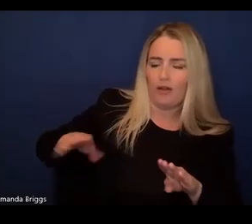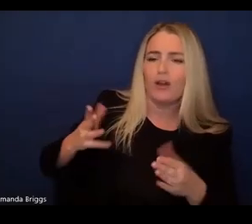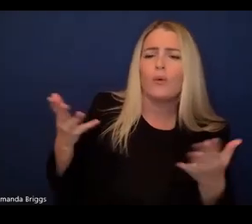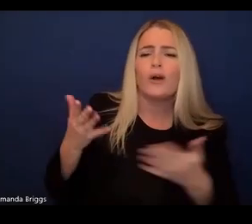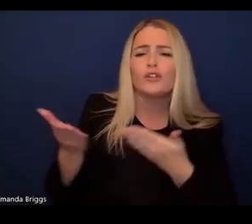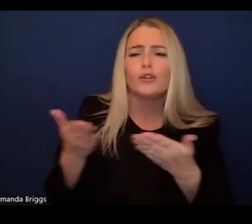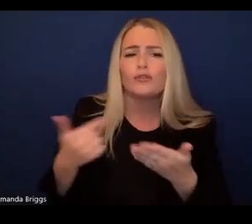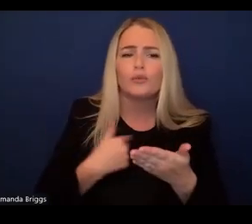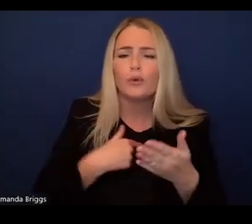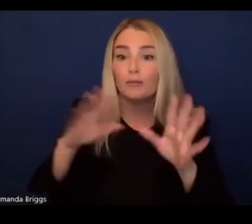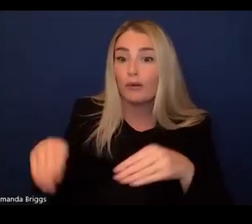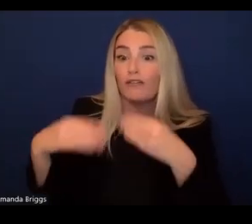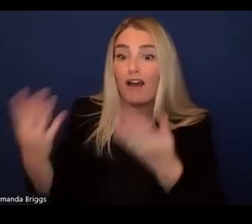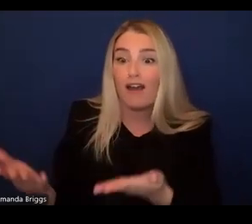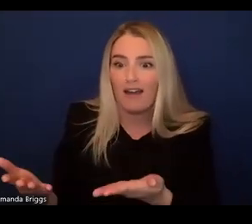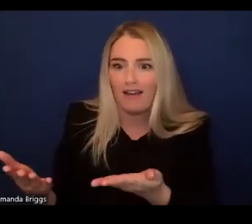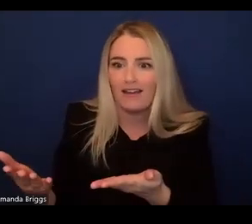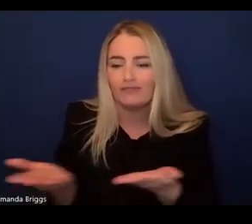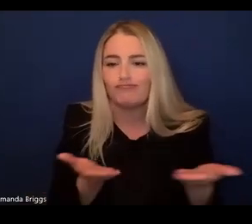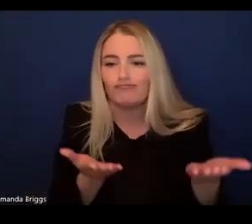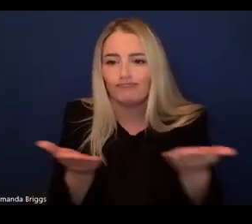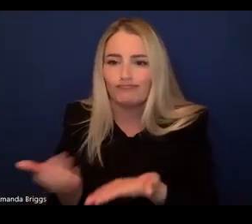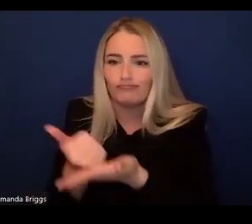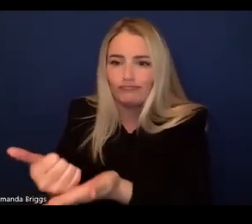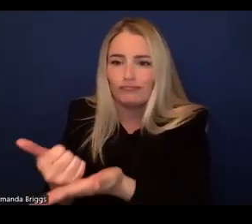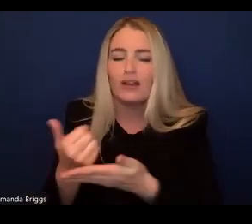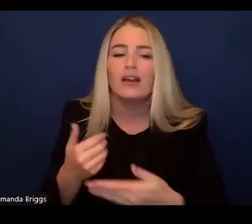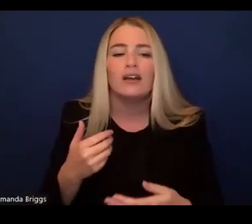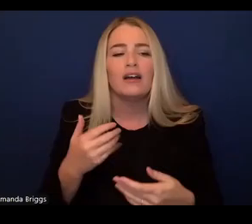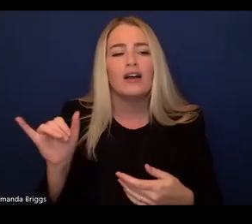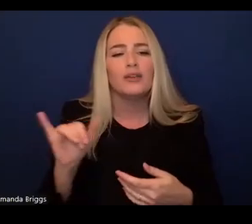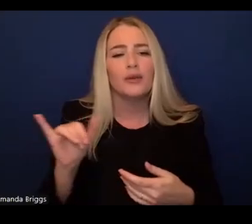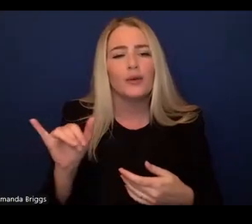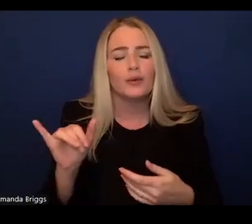What service can we provide? But also keep in mind that typically